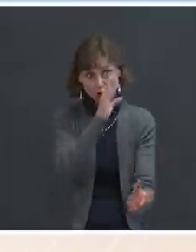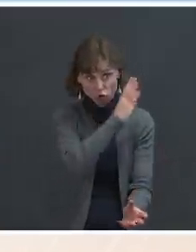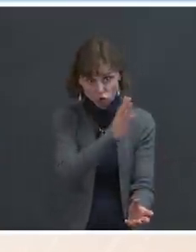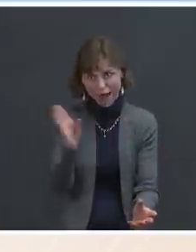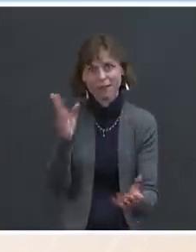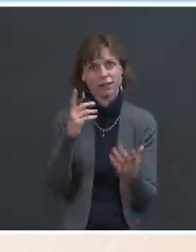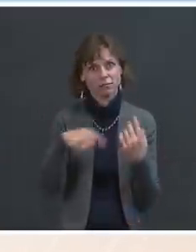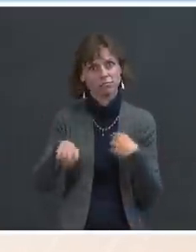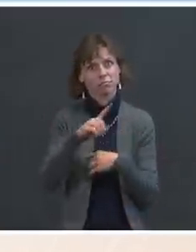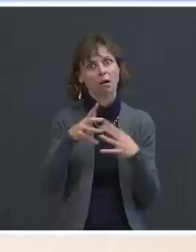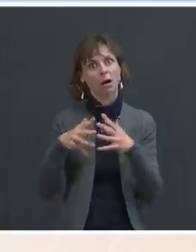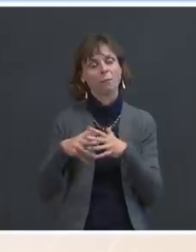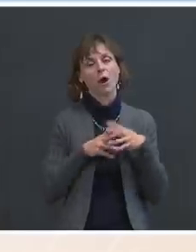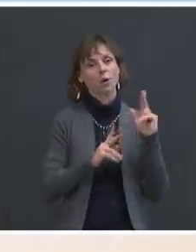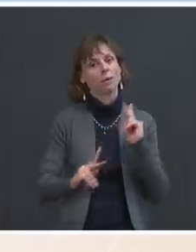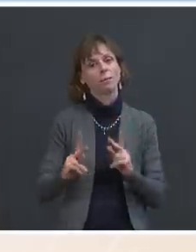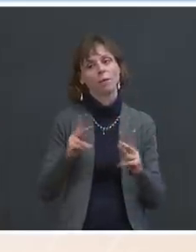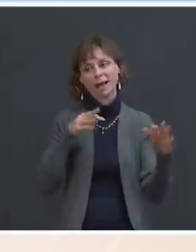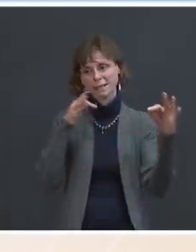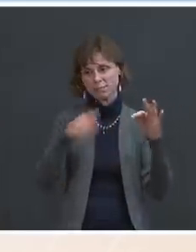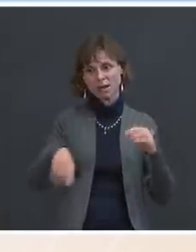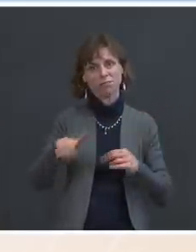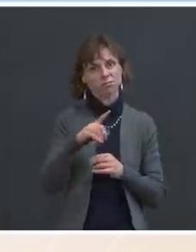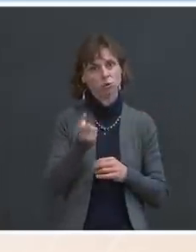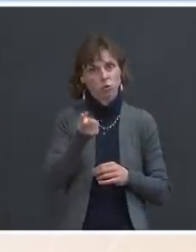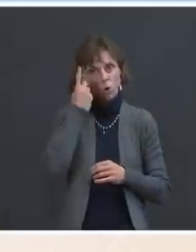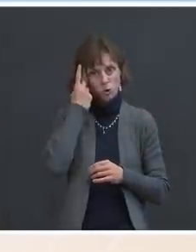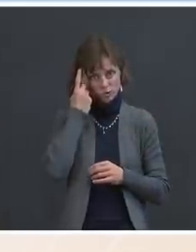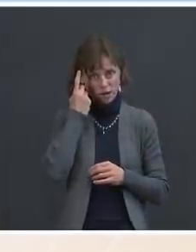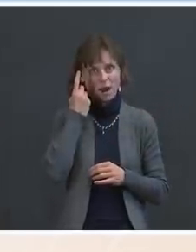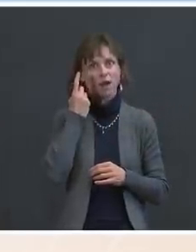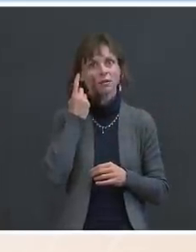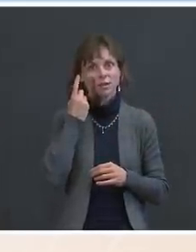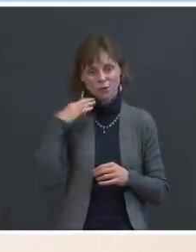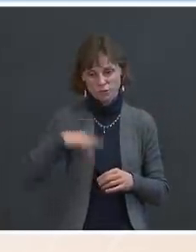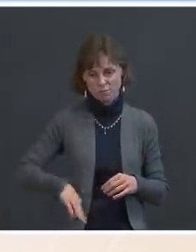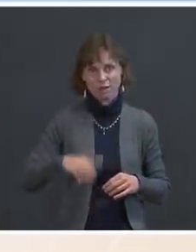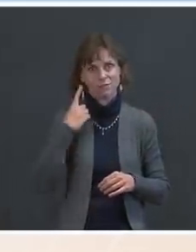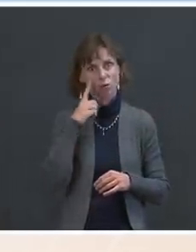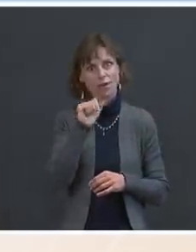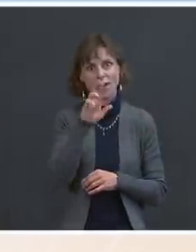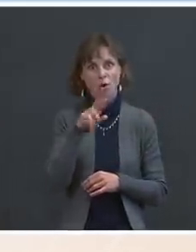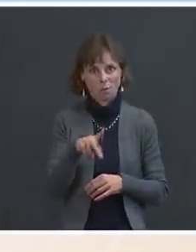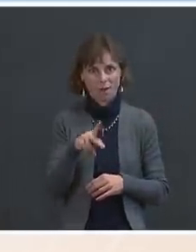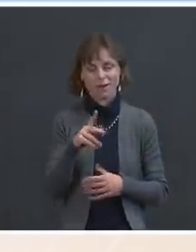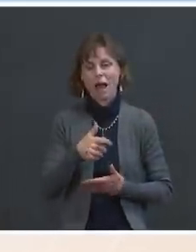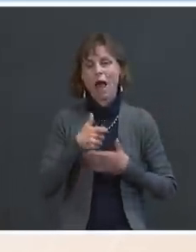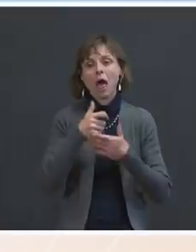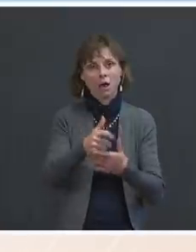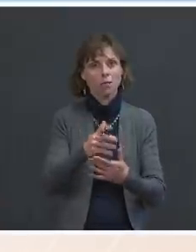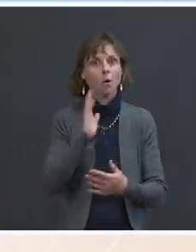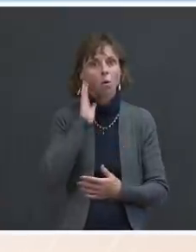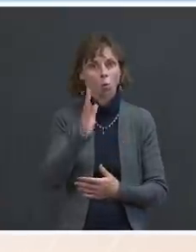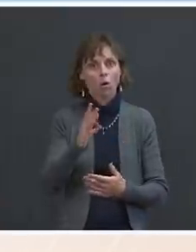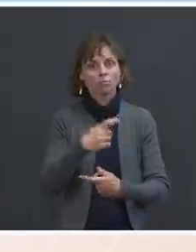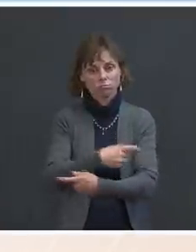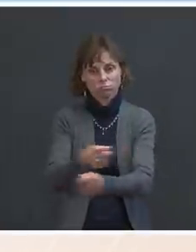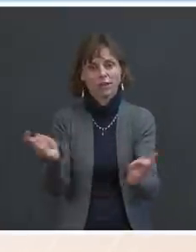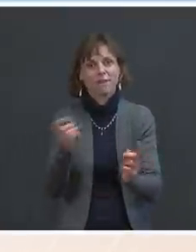to ensure they understand that help is on the way in a range of forms, and to do that in communities and directly with people